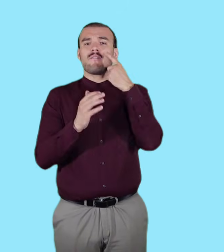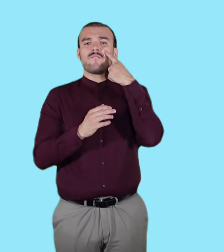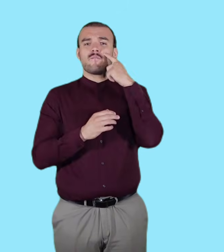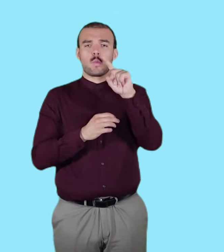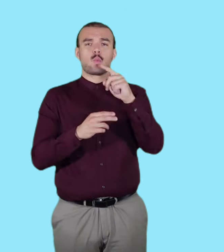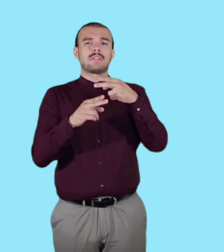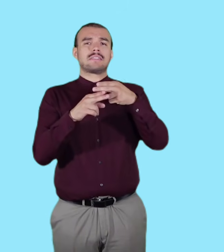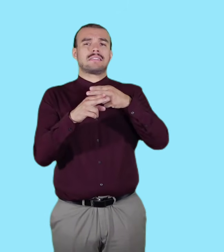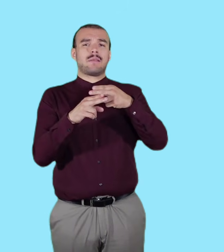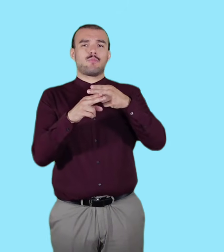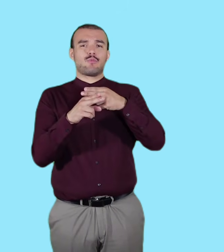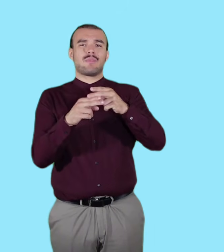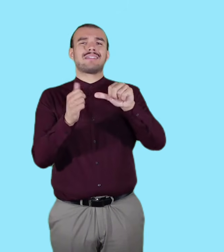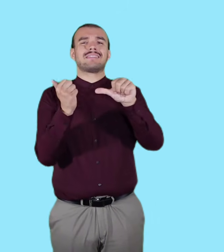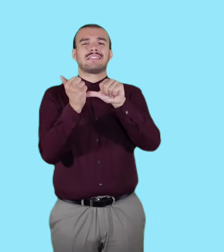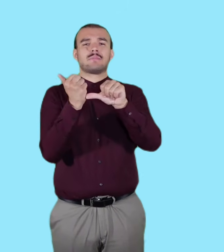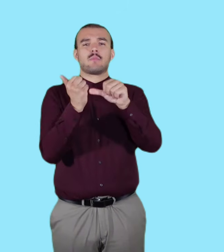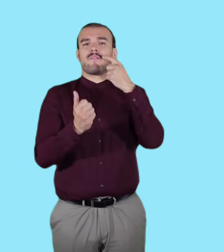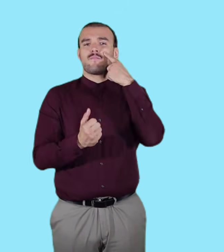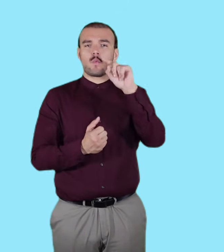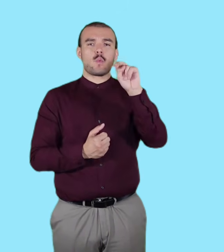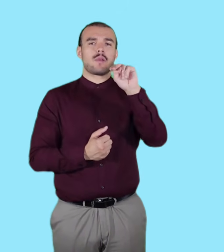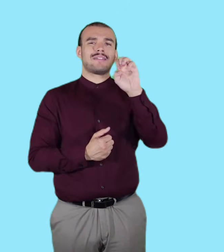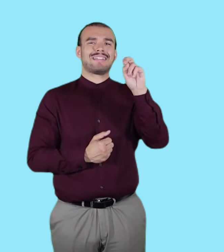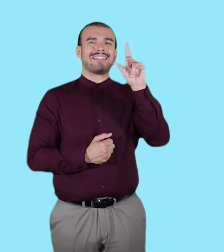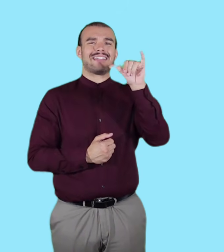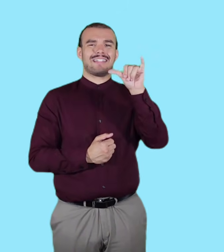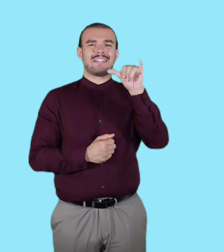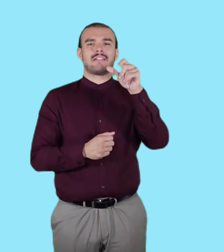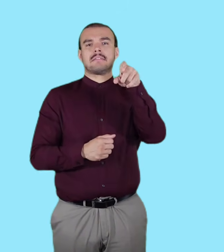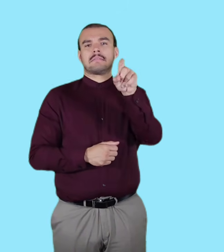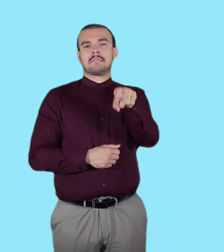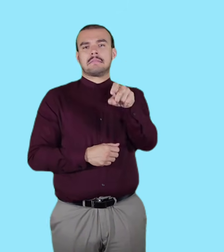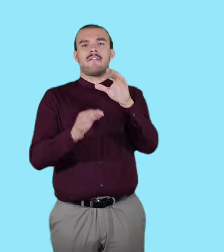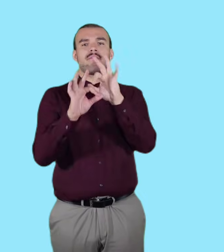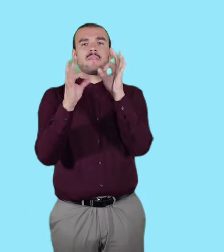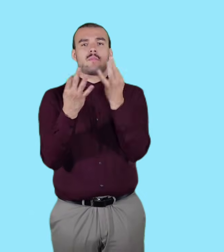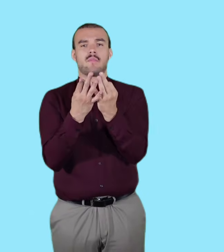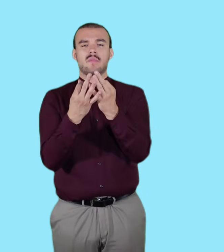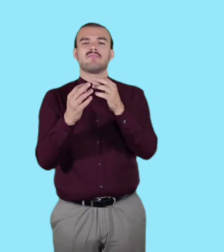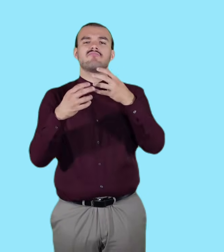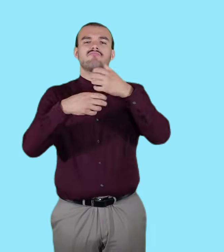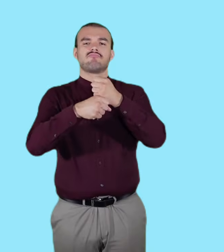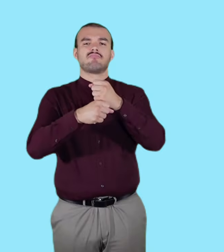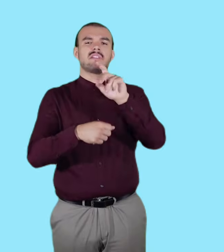in the Temporary Assistance for Needy Families, TANF program.